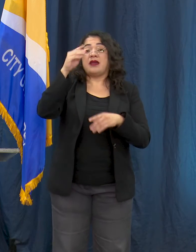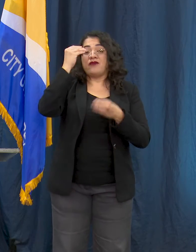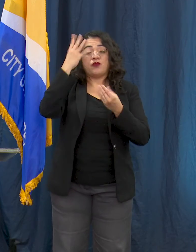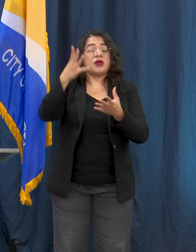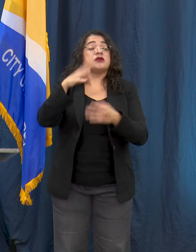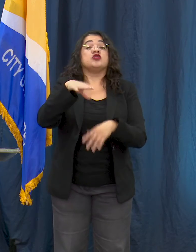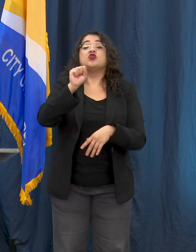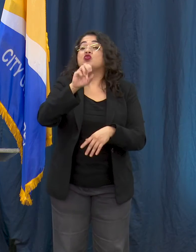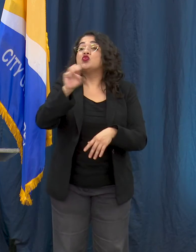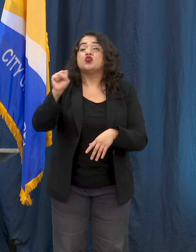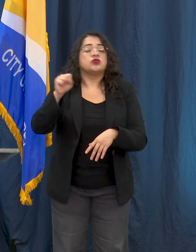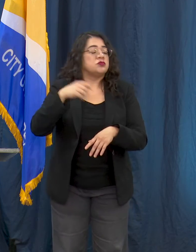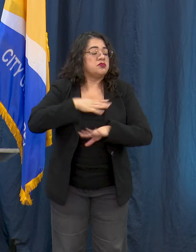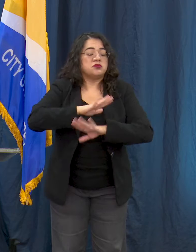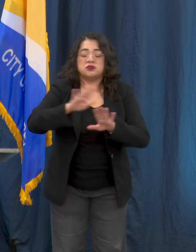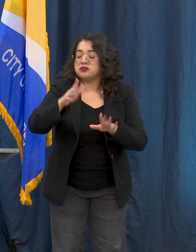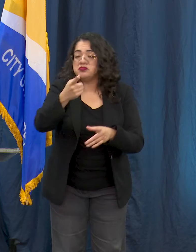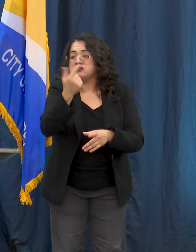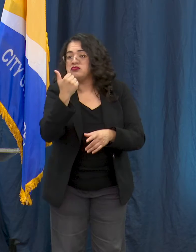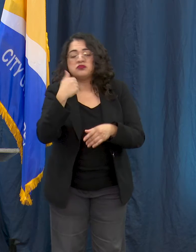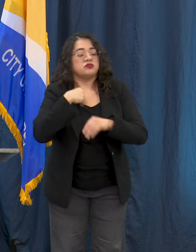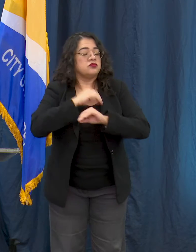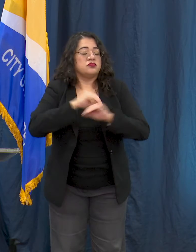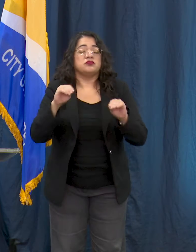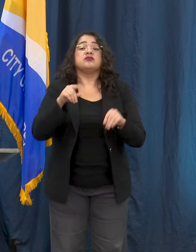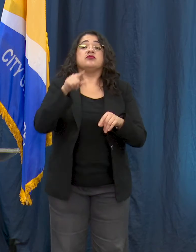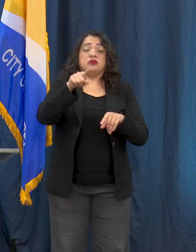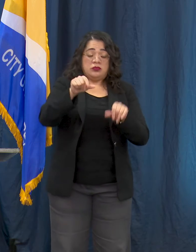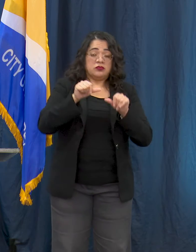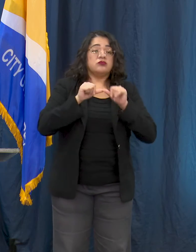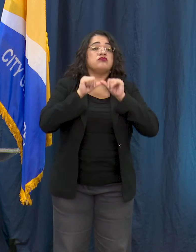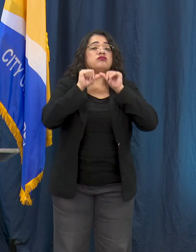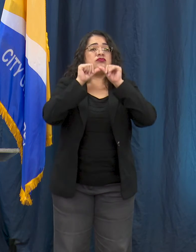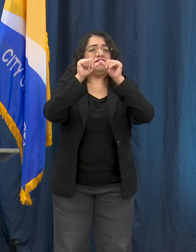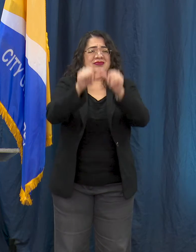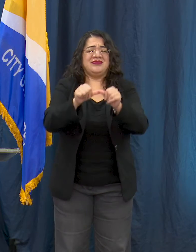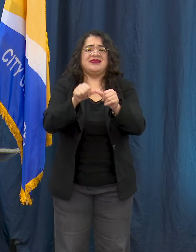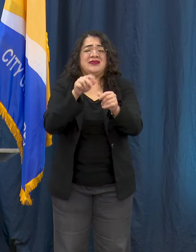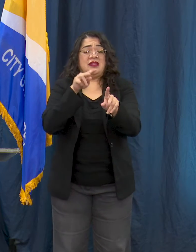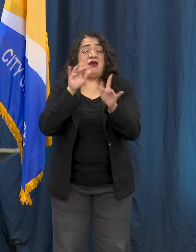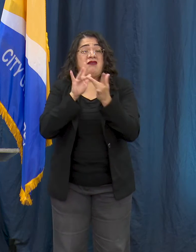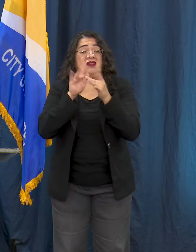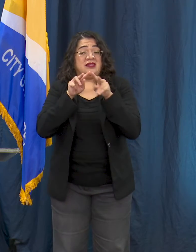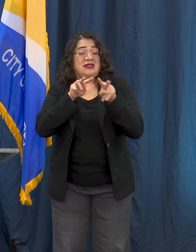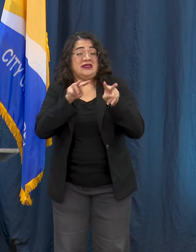way to impact the lives of many in your city and beyond, and help stop the spread of COVID-19.